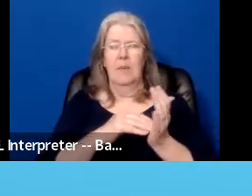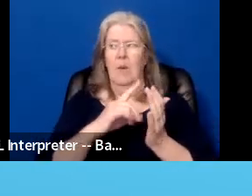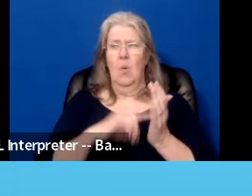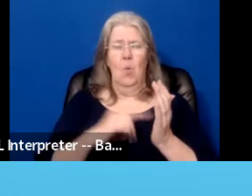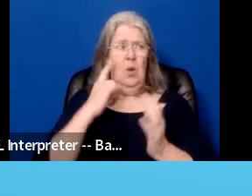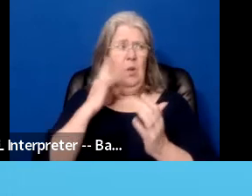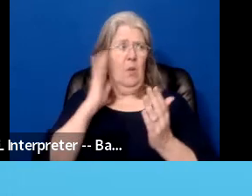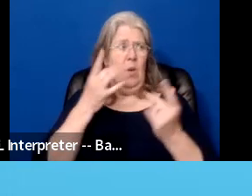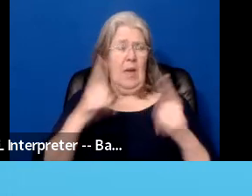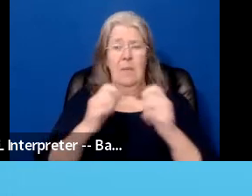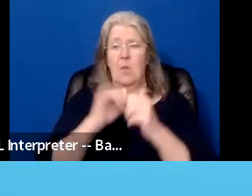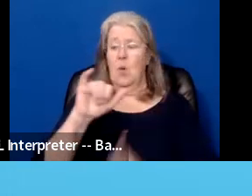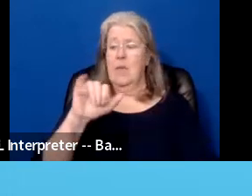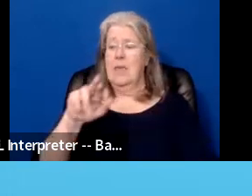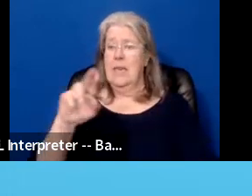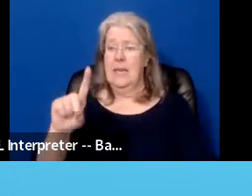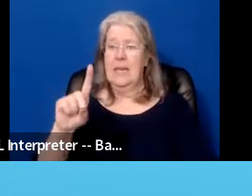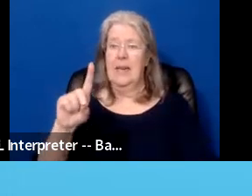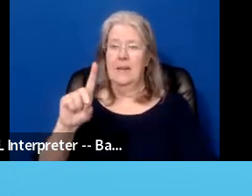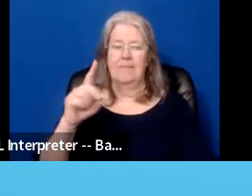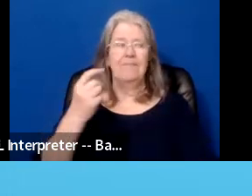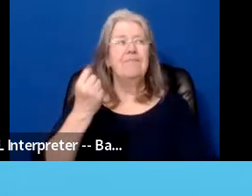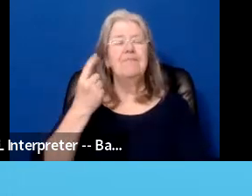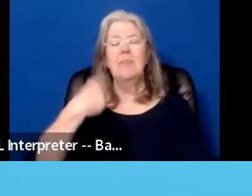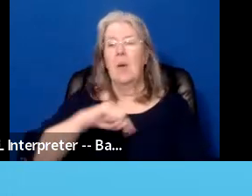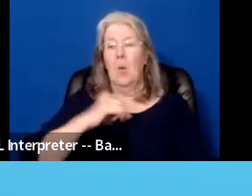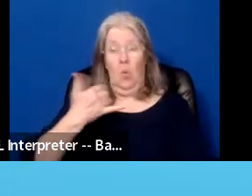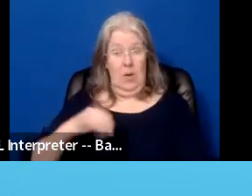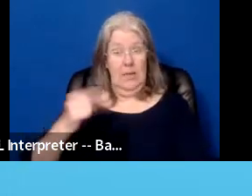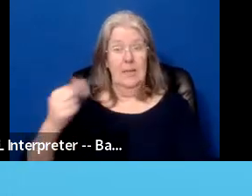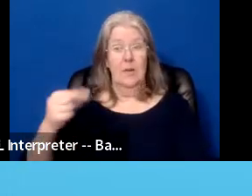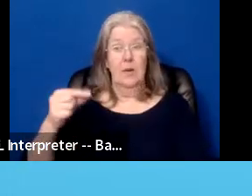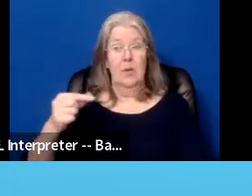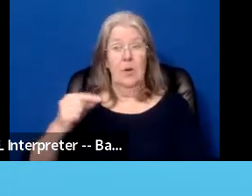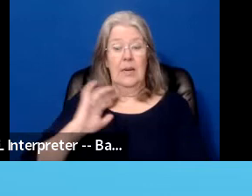Dr. Klemsz: So we are still in the Green and cases are still going down. So we think